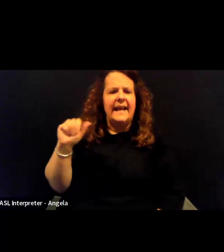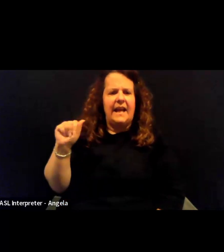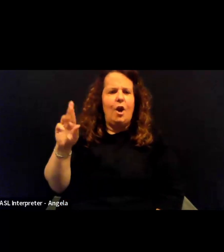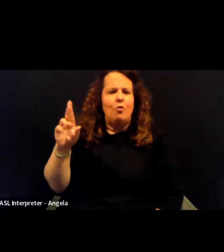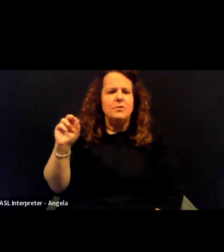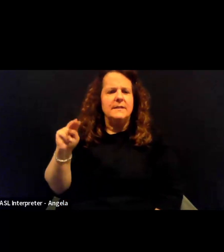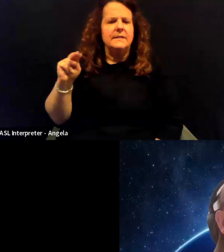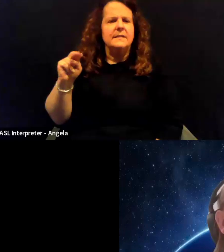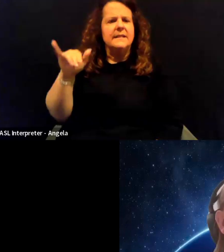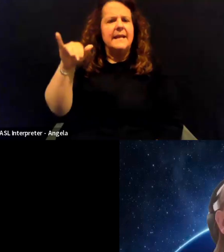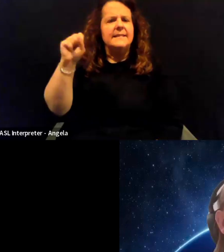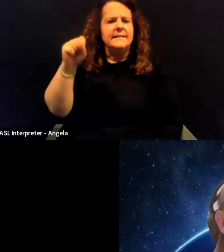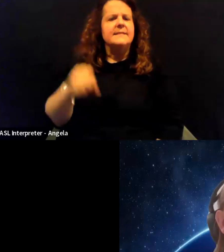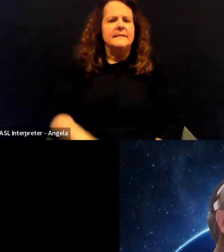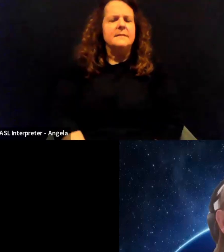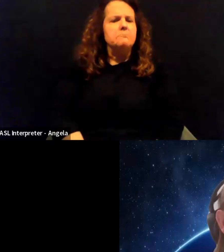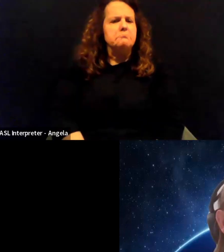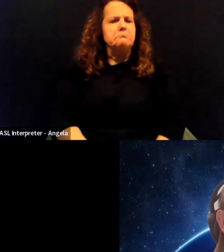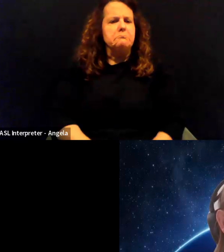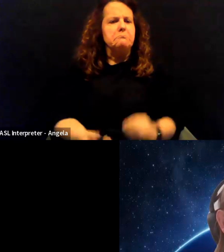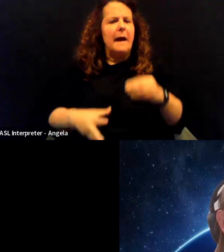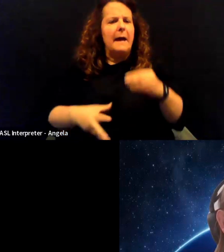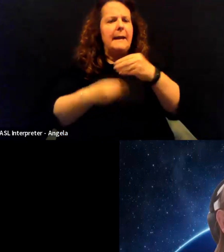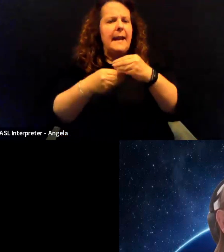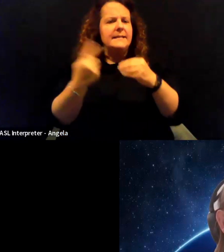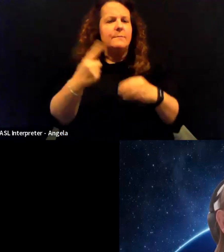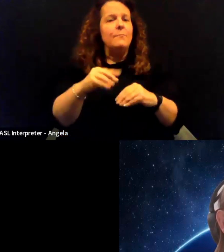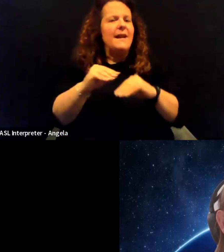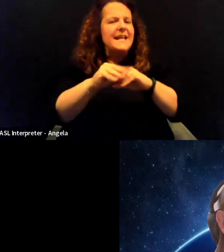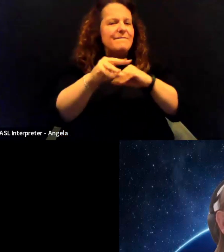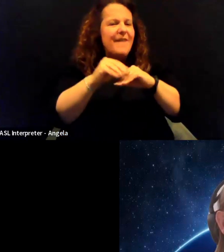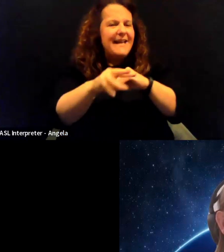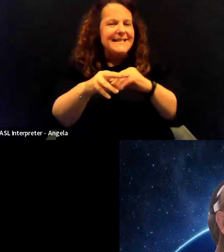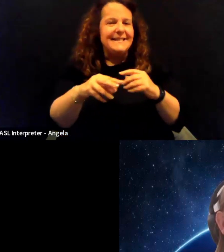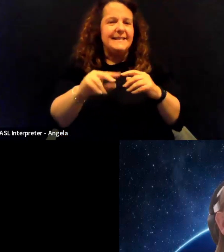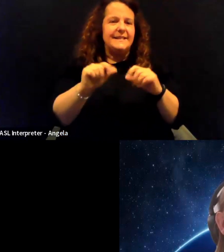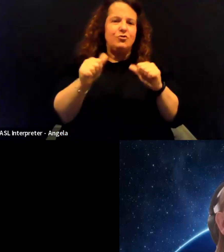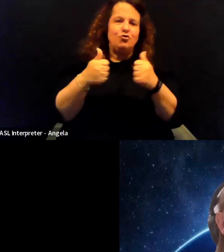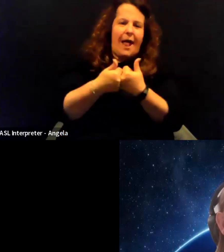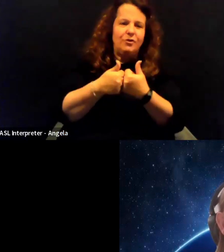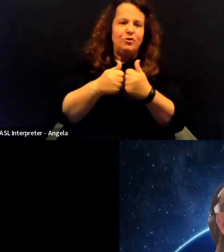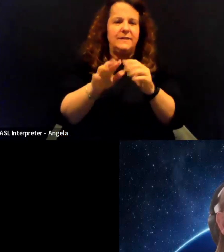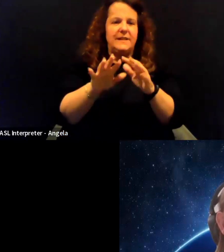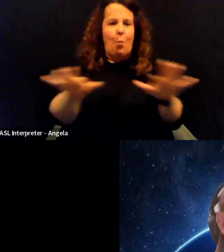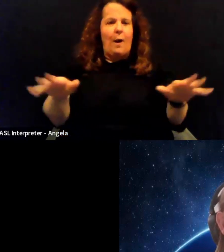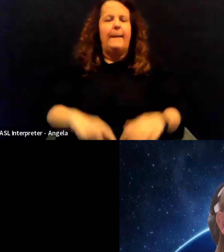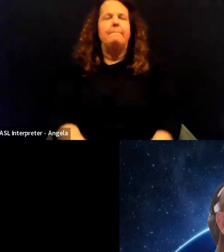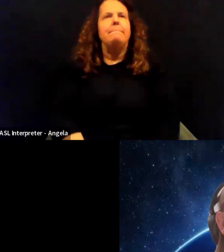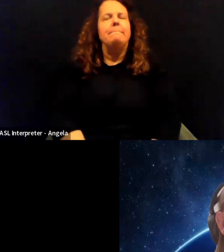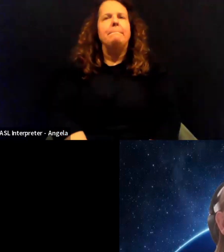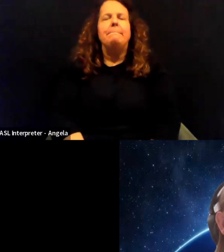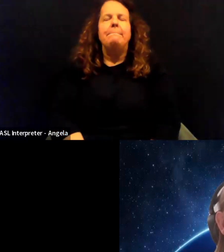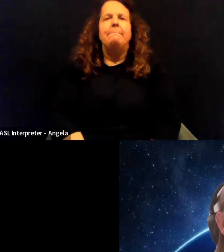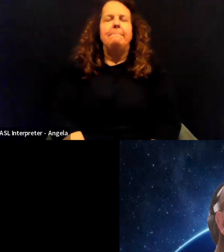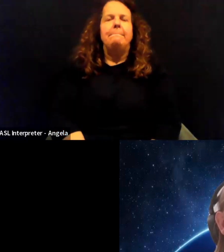This was more what we were thinking about with advice and challenges and whatnot. So, and you know, we're thinking